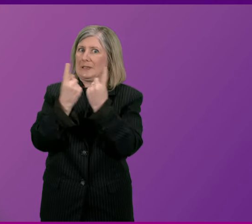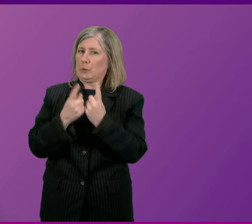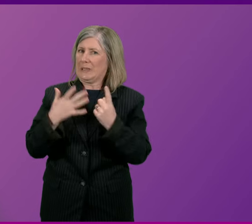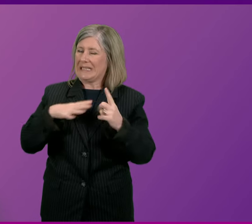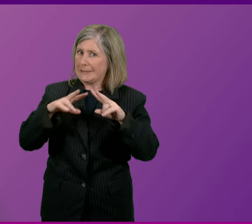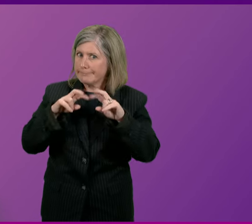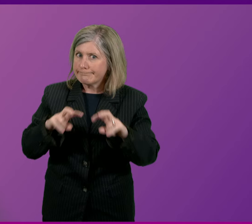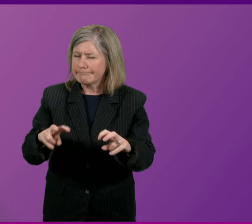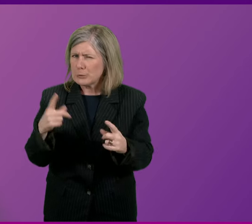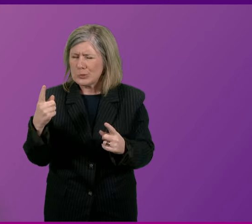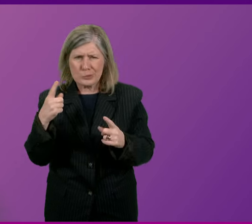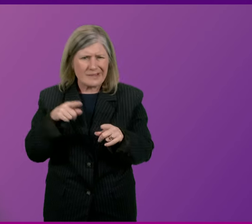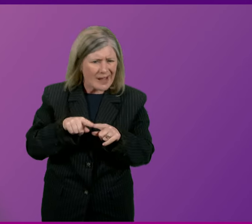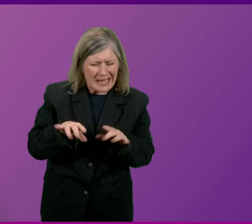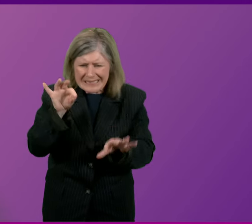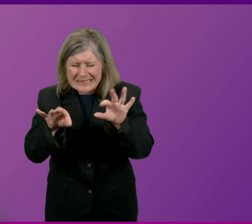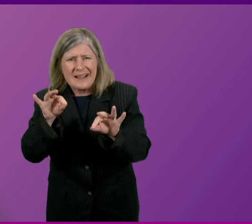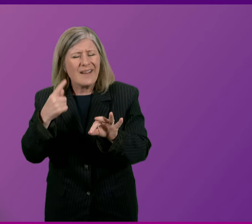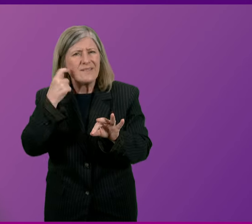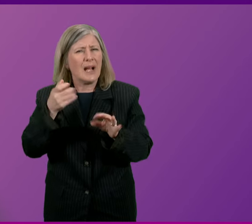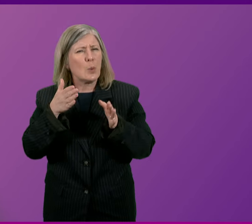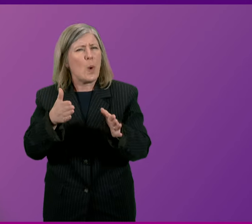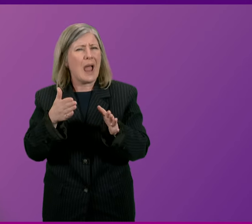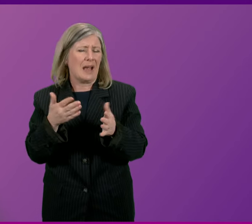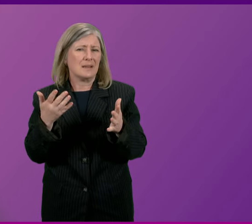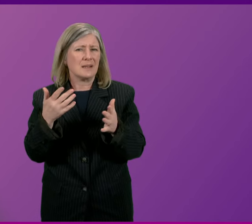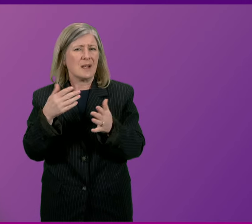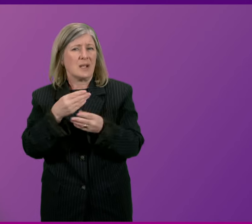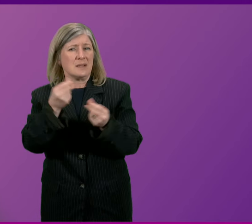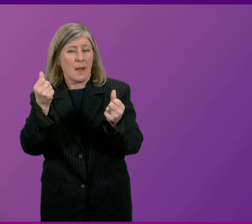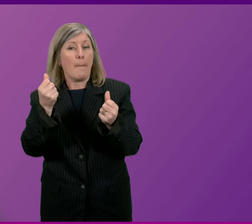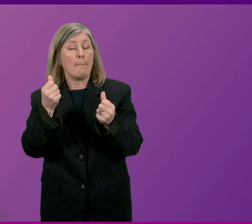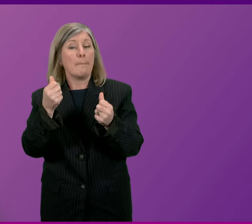there is a way in which we can do that, as some teacher induction schemes do already,